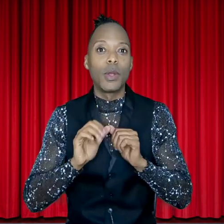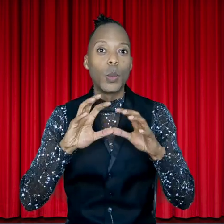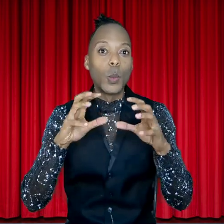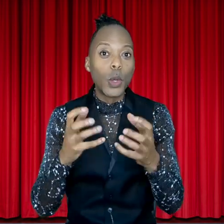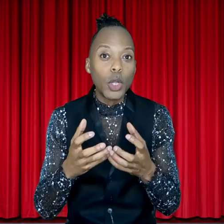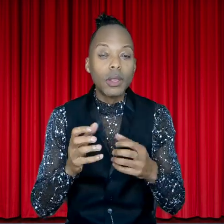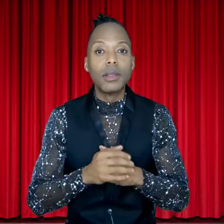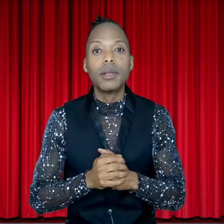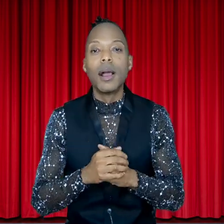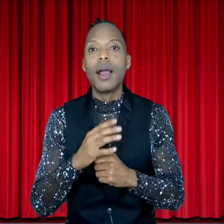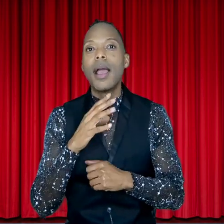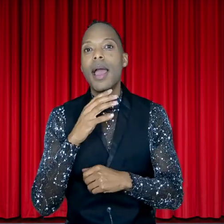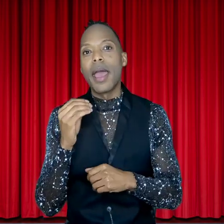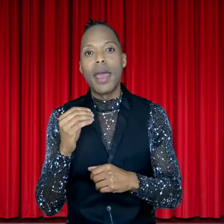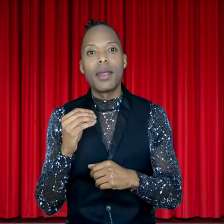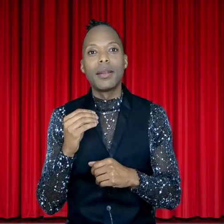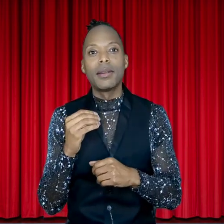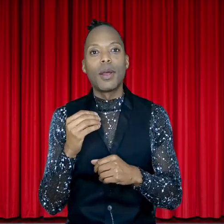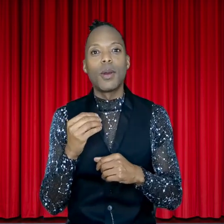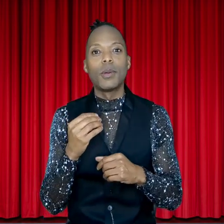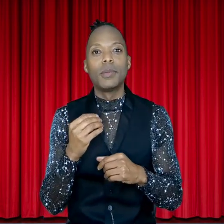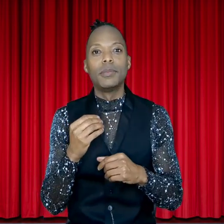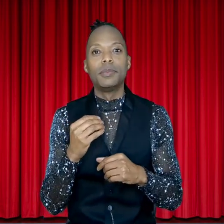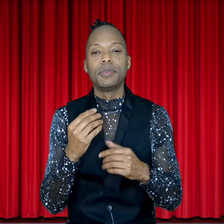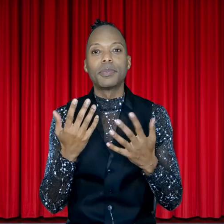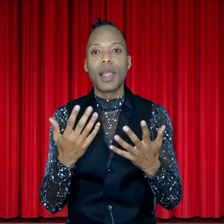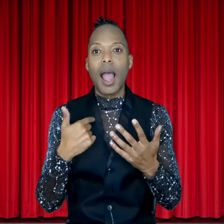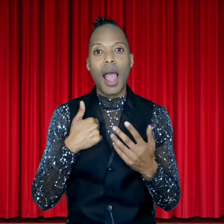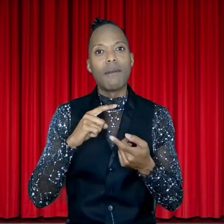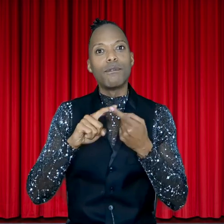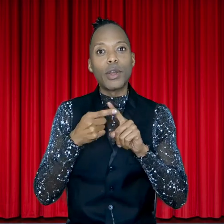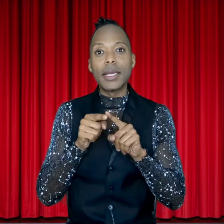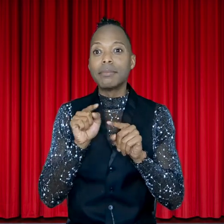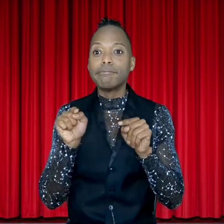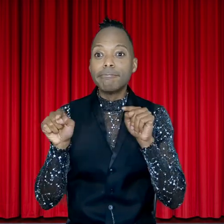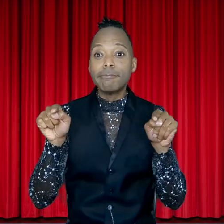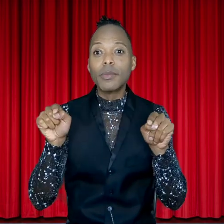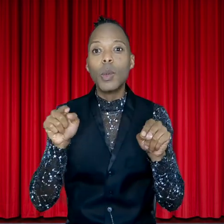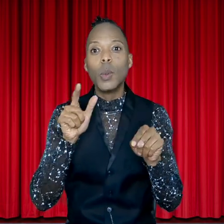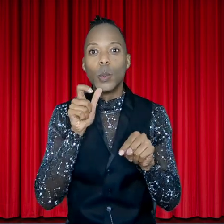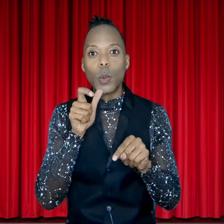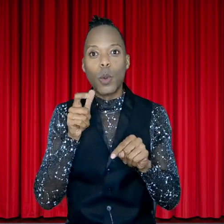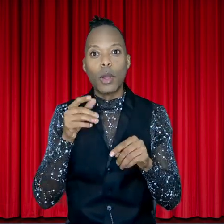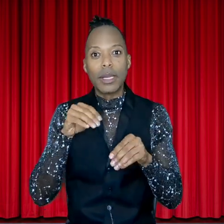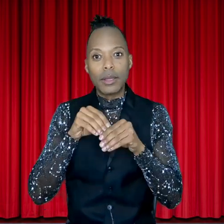I do have friends who are also in the theater world who talk about this a lot and also have